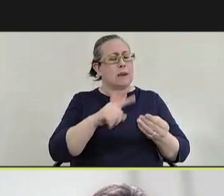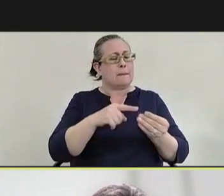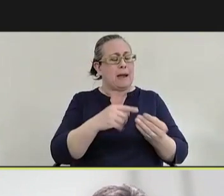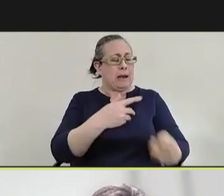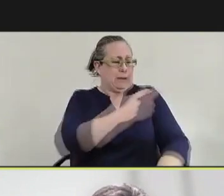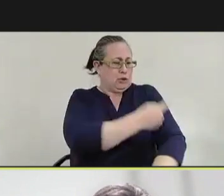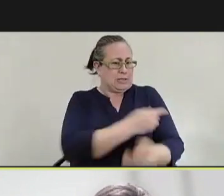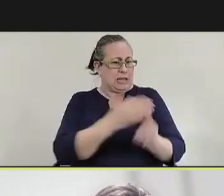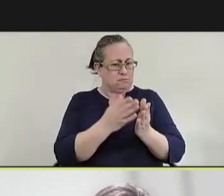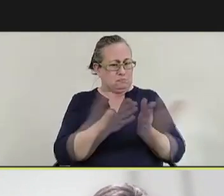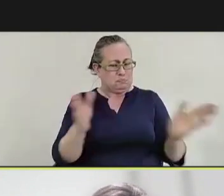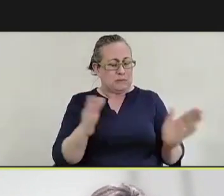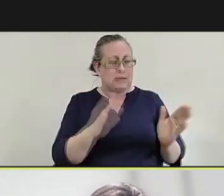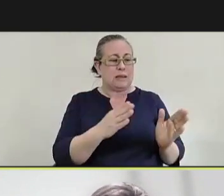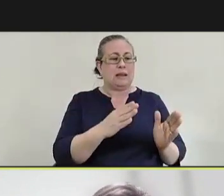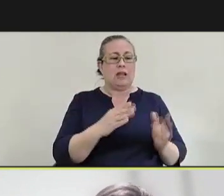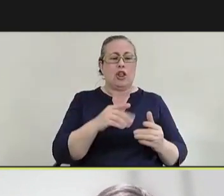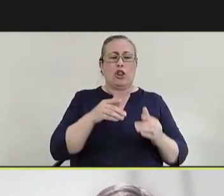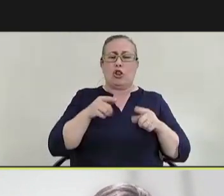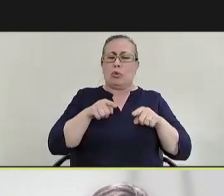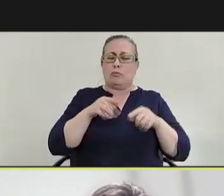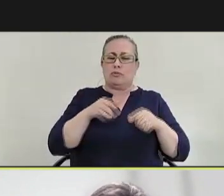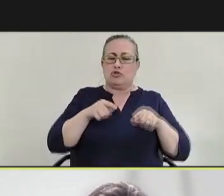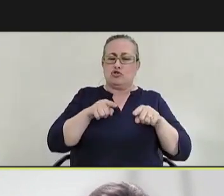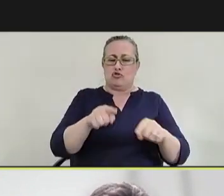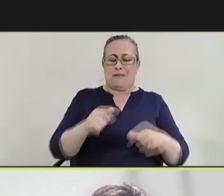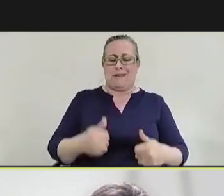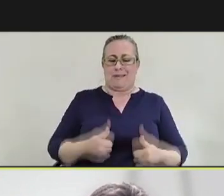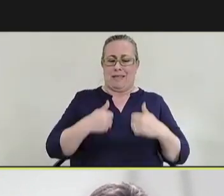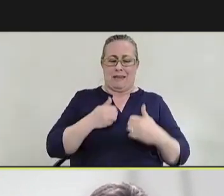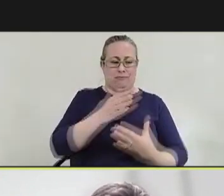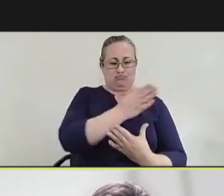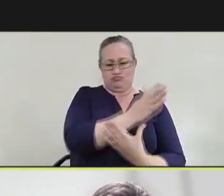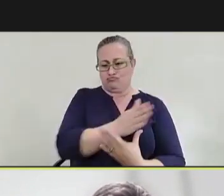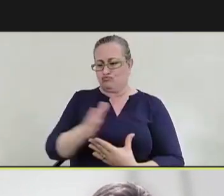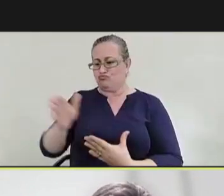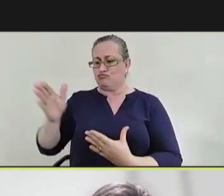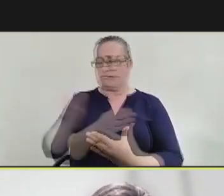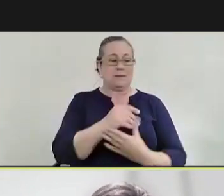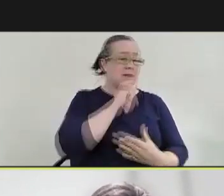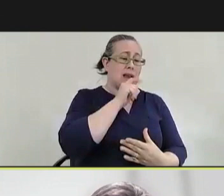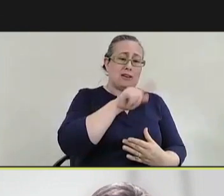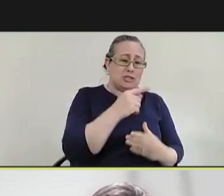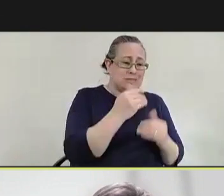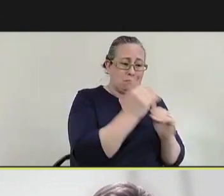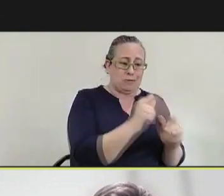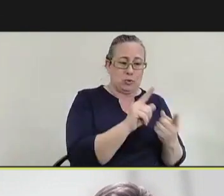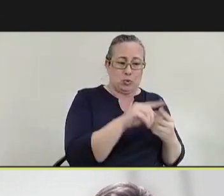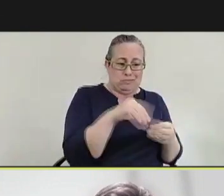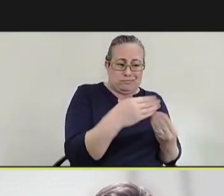continuum through life, and we don't give vaccines only to children anymore, but also to adults. On